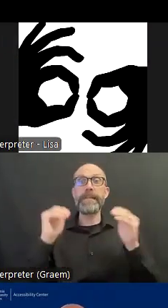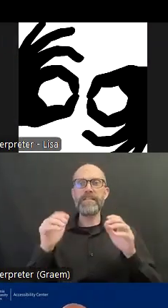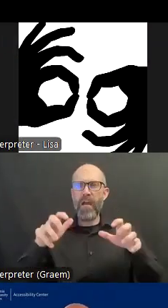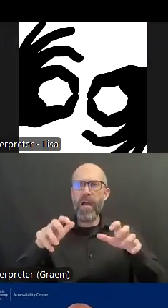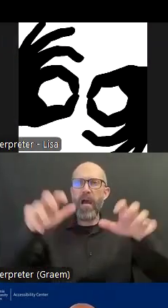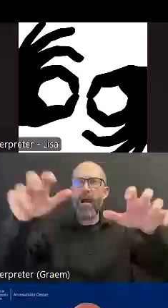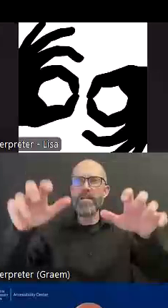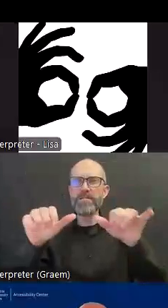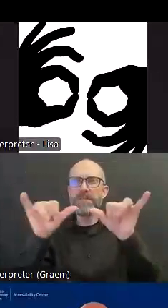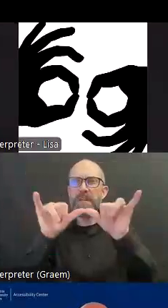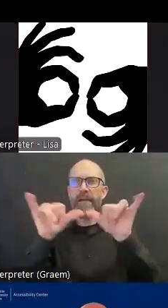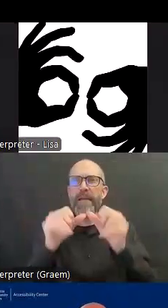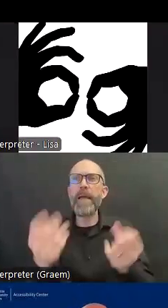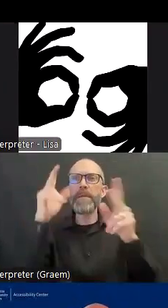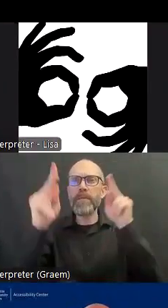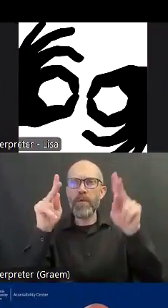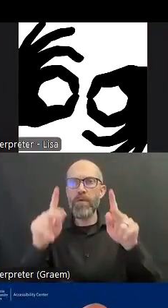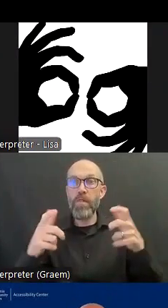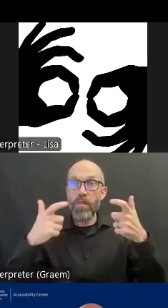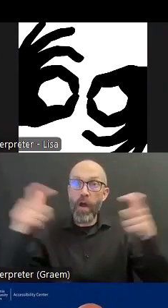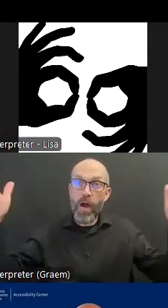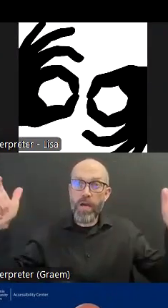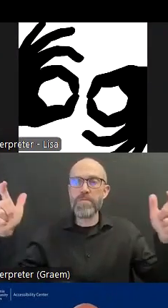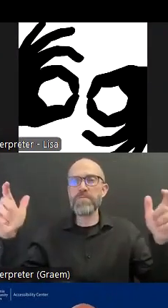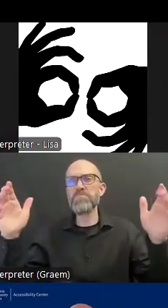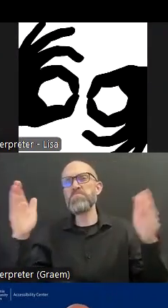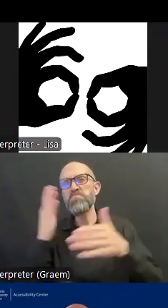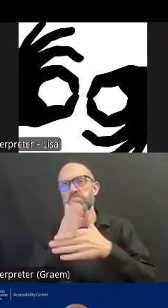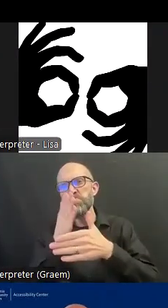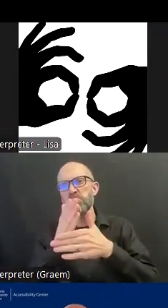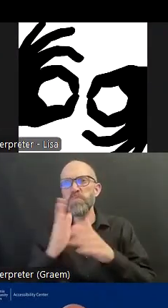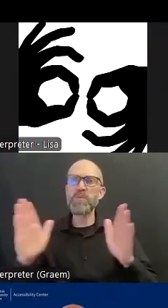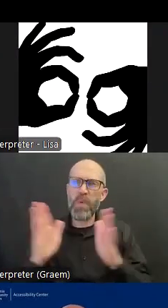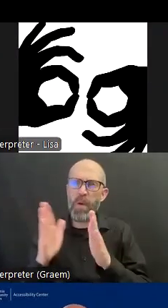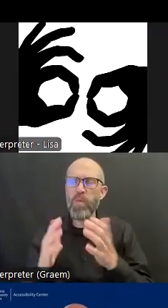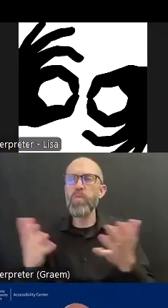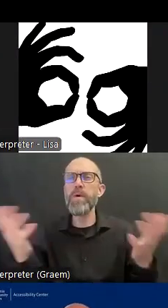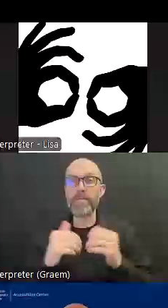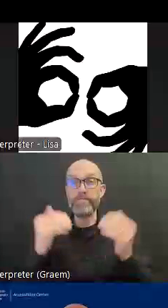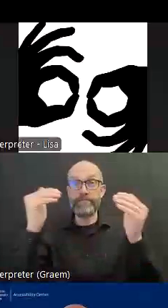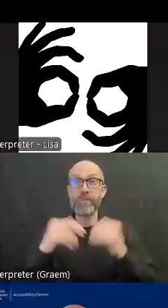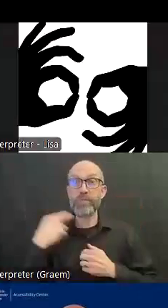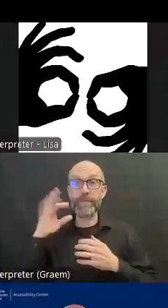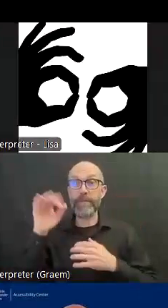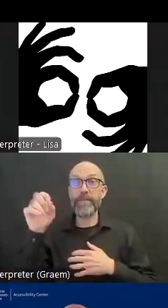Is it a large audience, moderate, or a small audience? Next risk factor is student or public-facing.